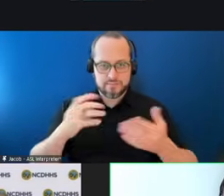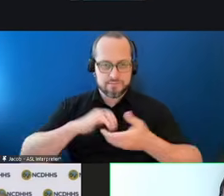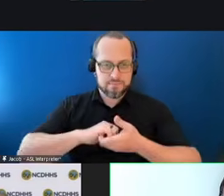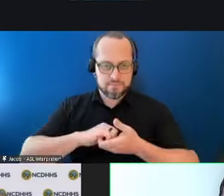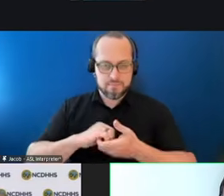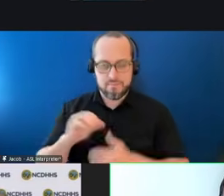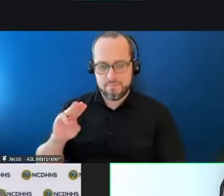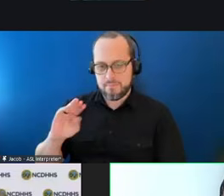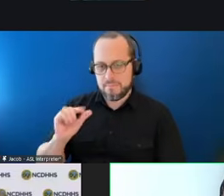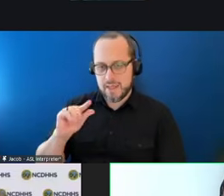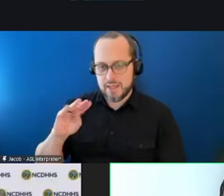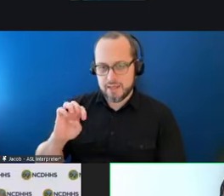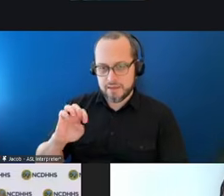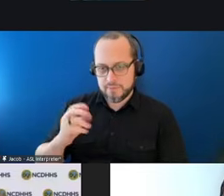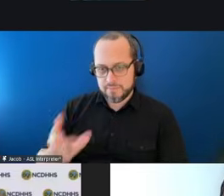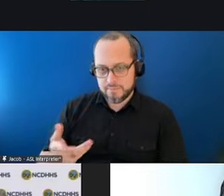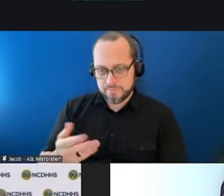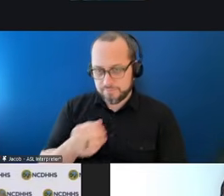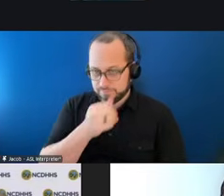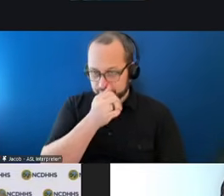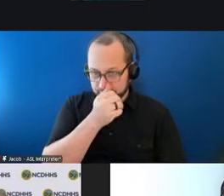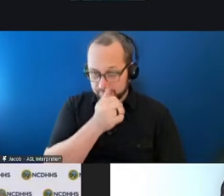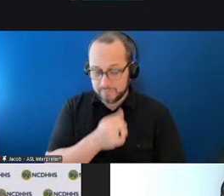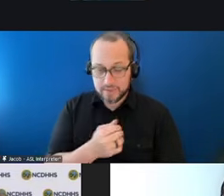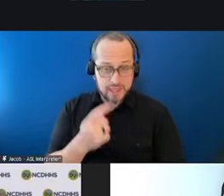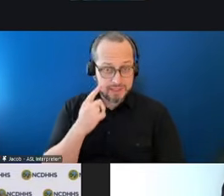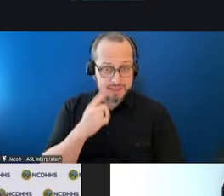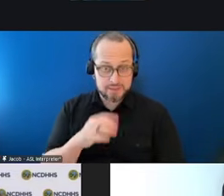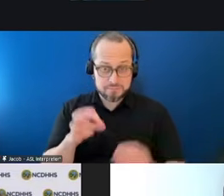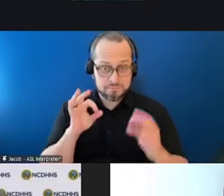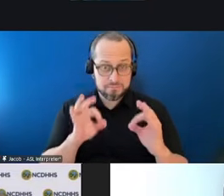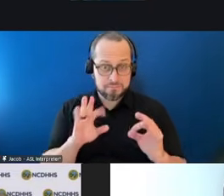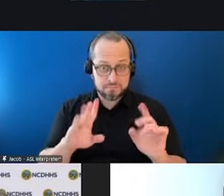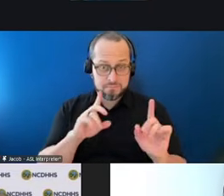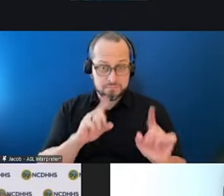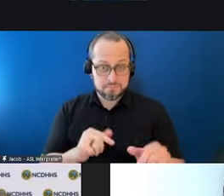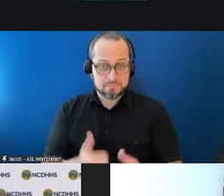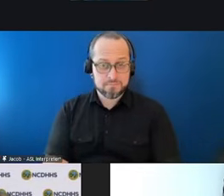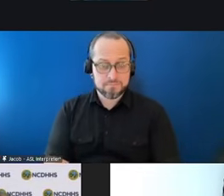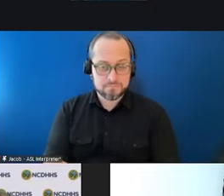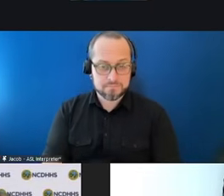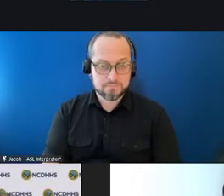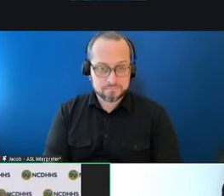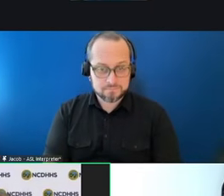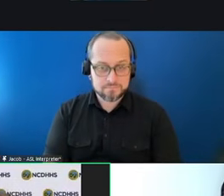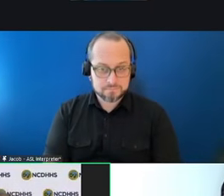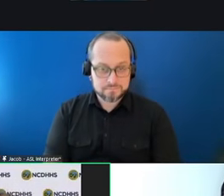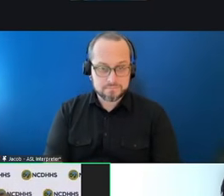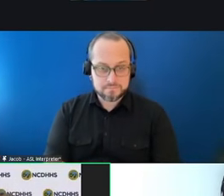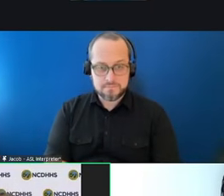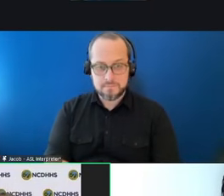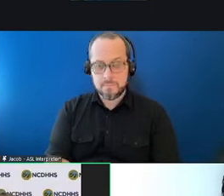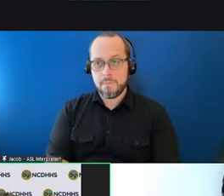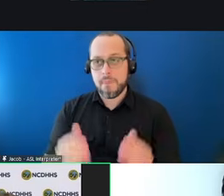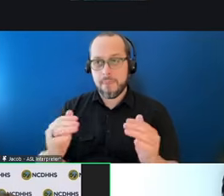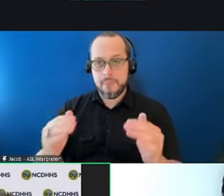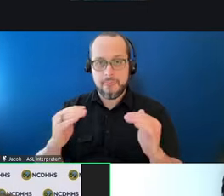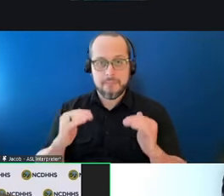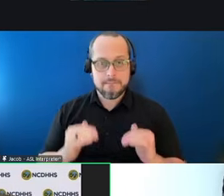add to that? I think you hit the nail on the head. Awesome. Okay, so we'll move on to question number